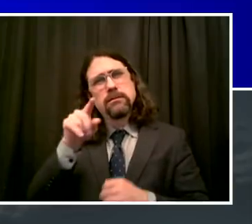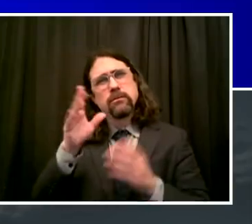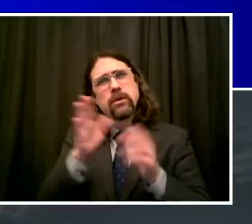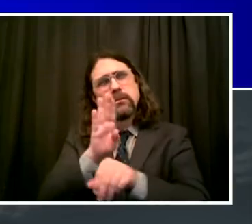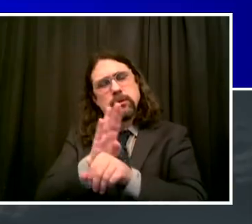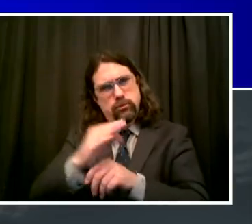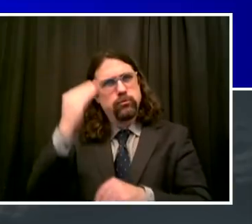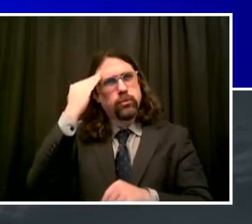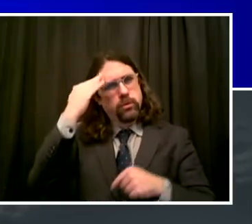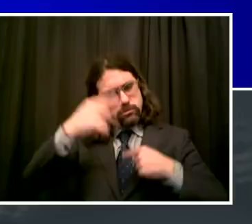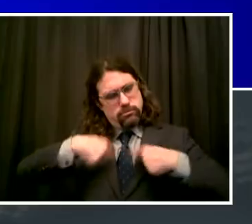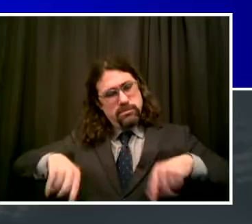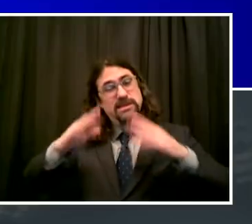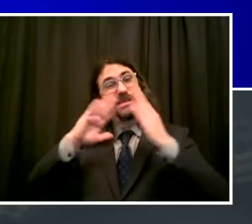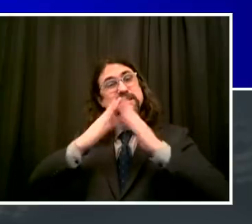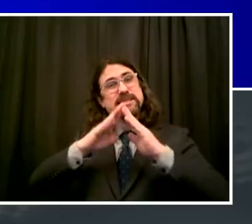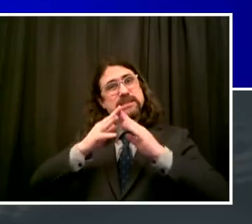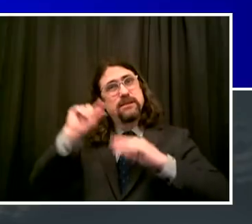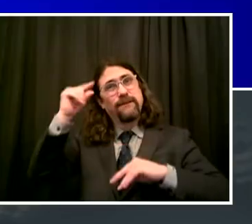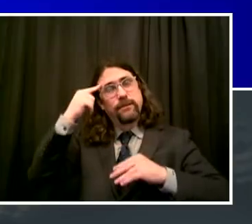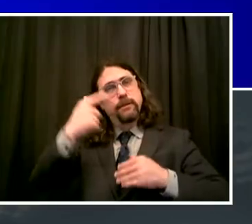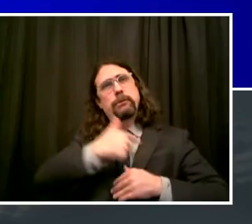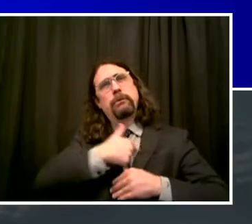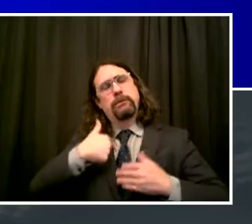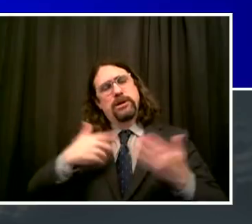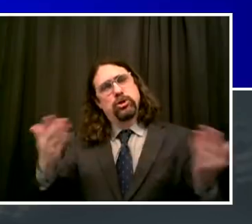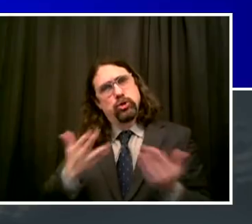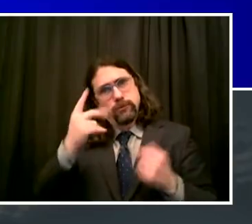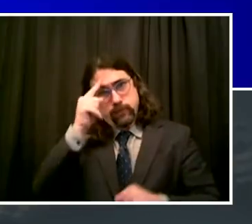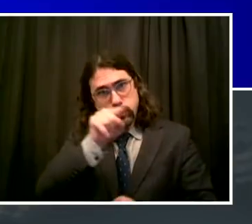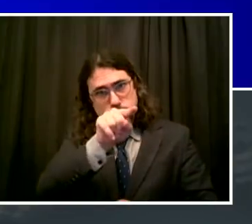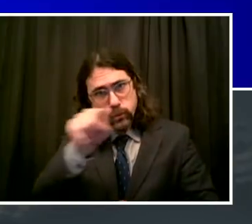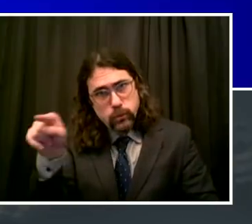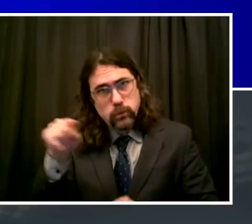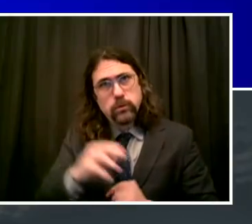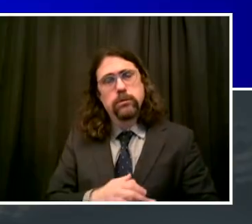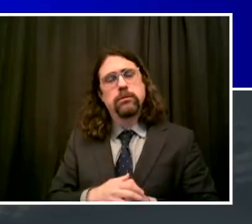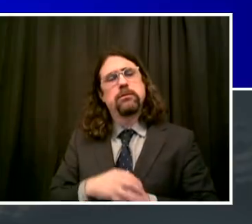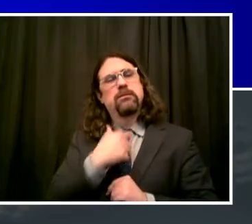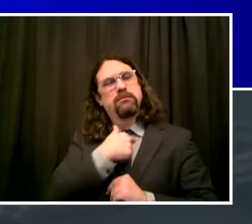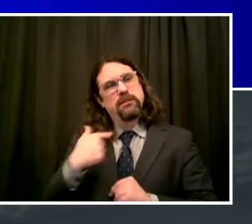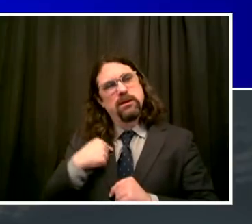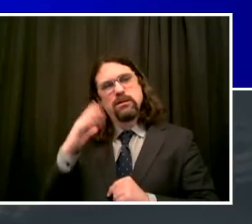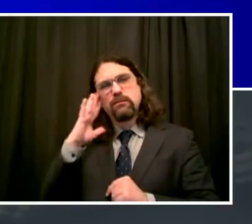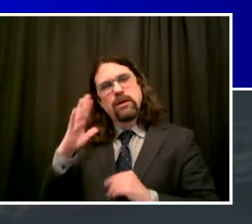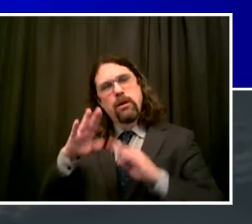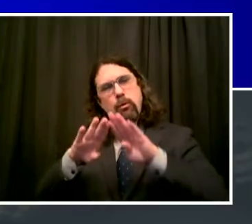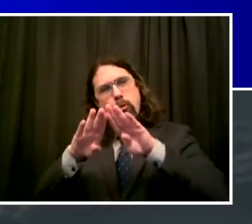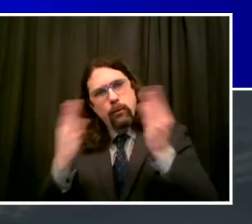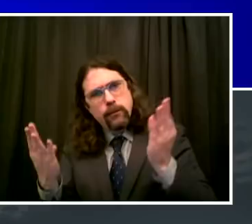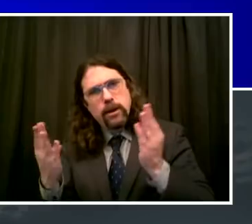BUSINEL O Y KNOH GEI H D 'NG T FIND NEW RESOCEURA WAYS TO HELP. WE CAN WEATHER THE STORM